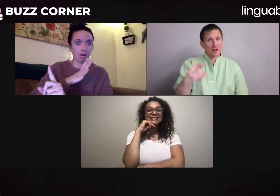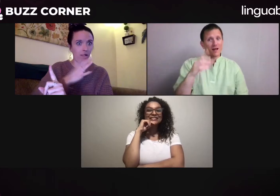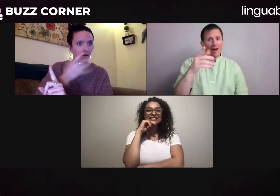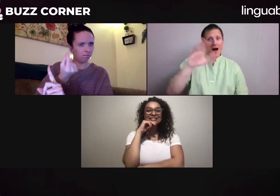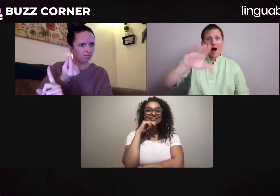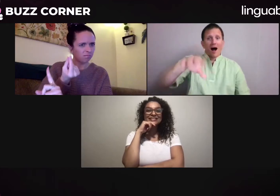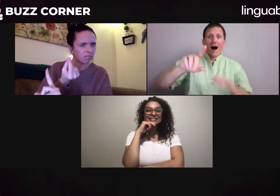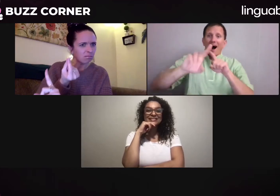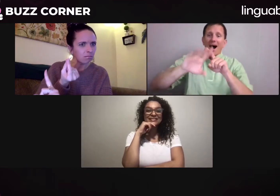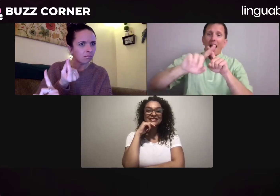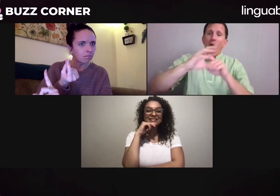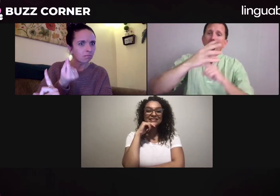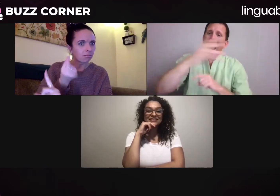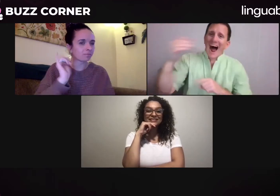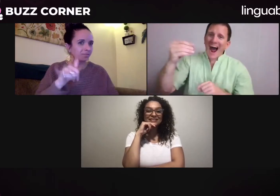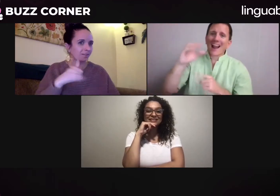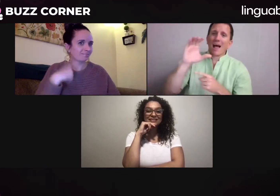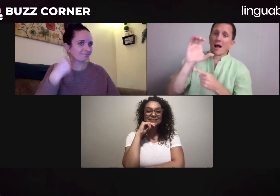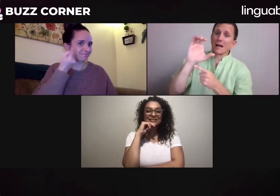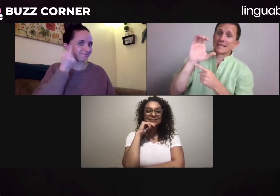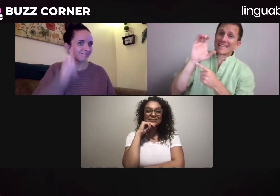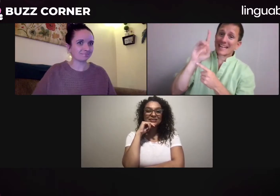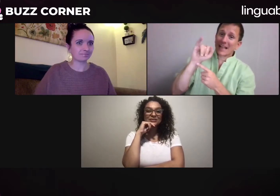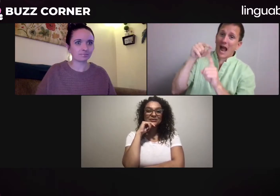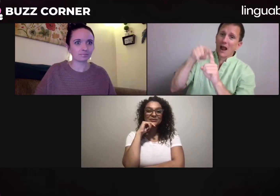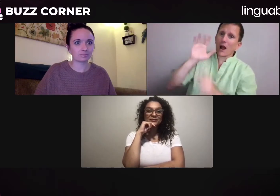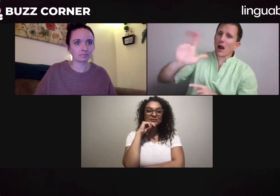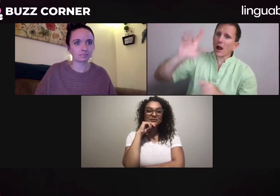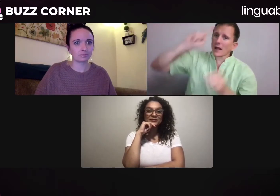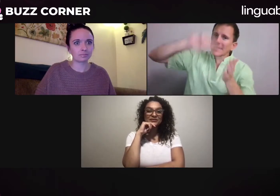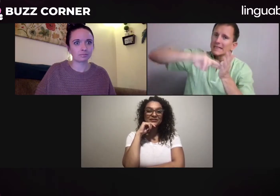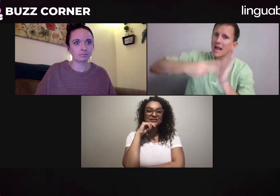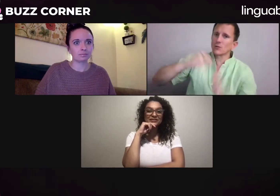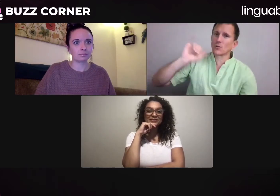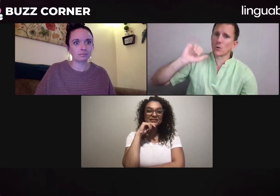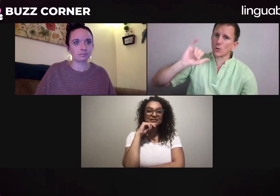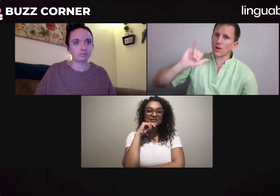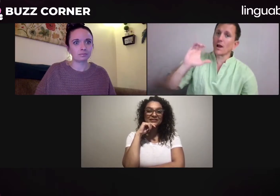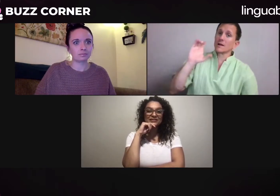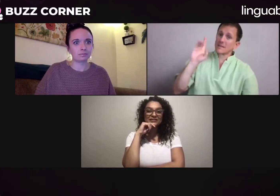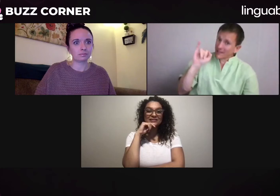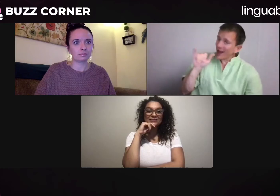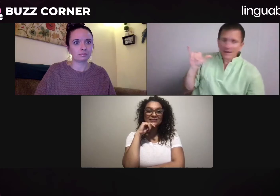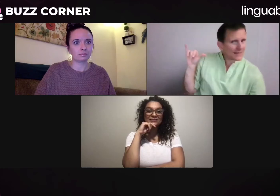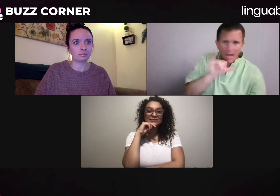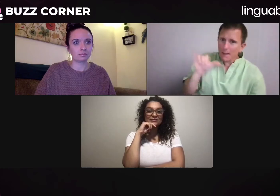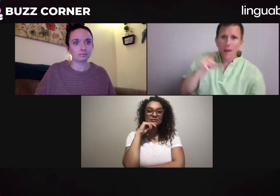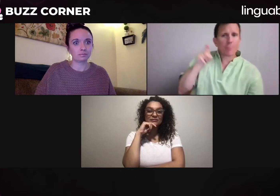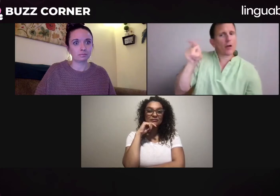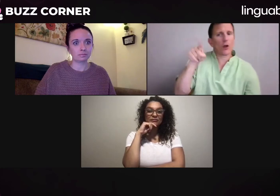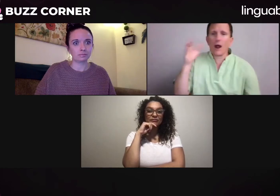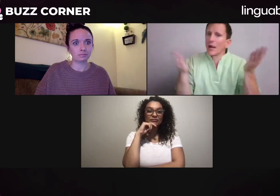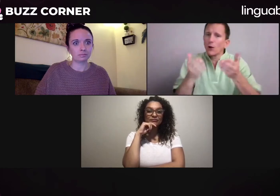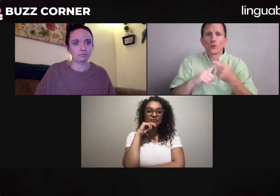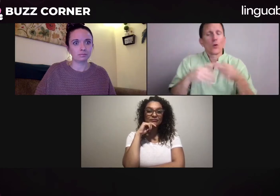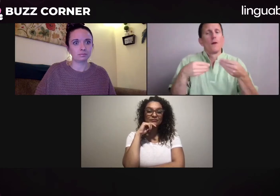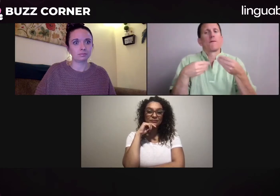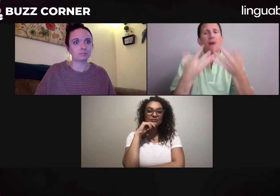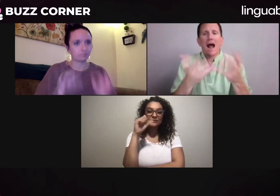Very good question. Well, what is a CDI, what their what's their intention? See, the guys are exactly the same.